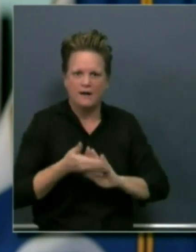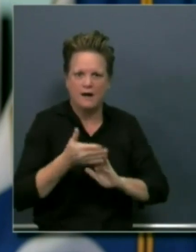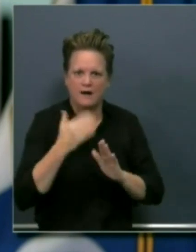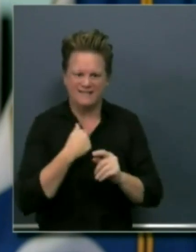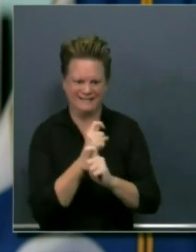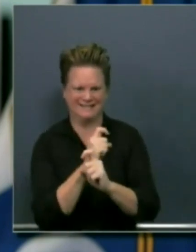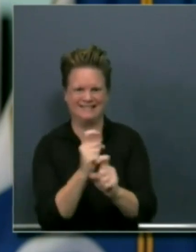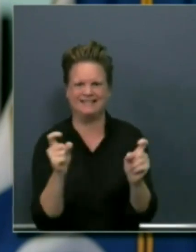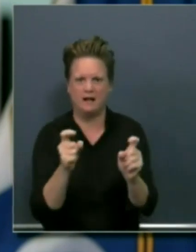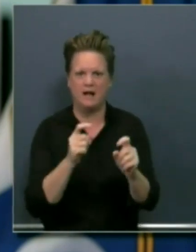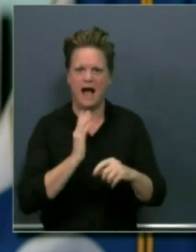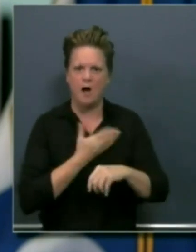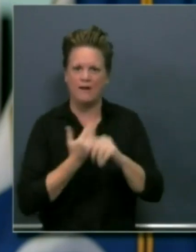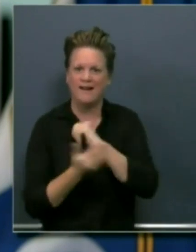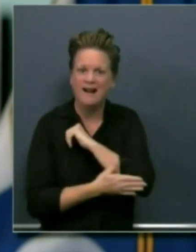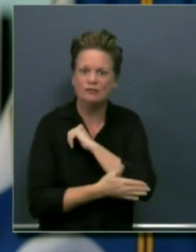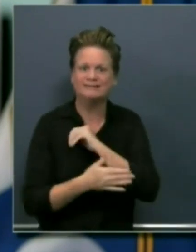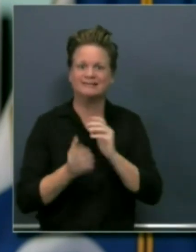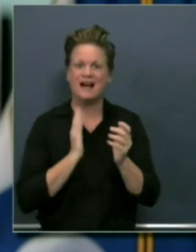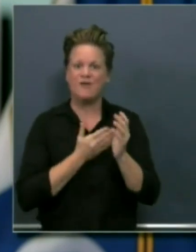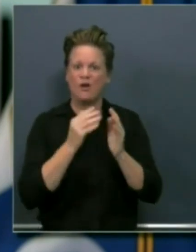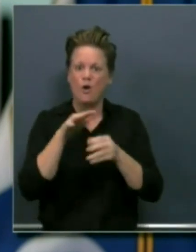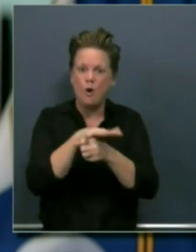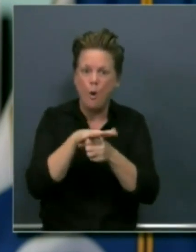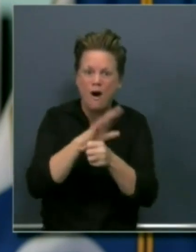NEED AS A NATION STATES. A AS